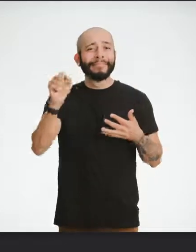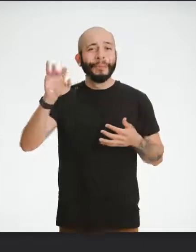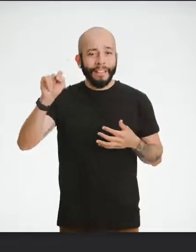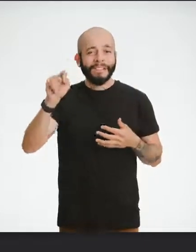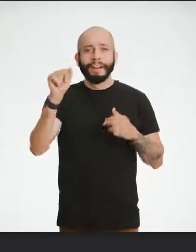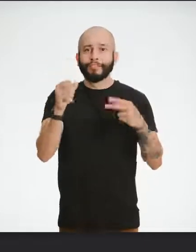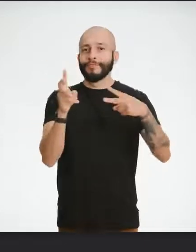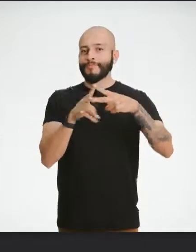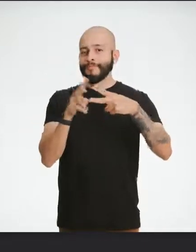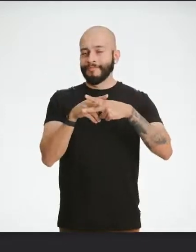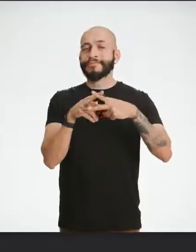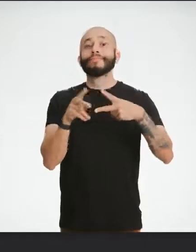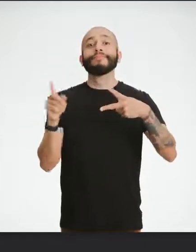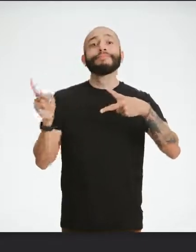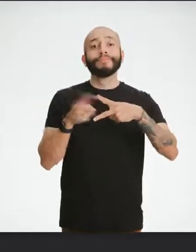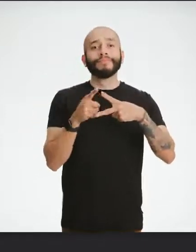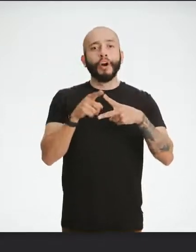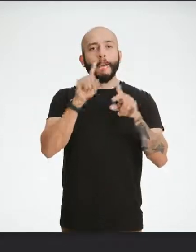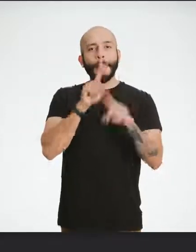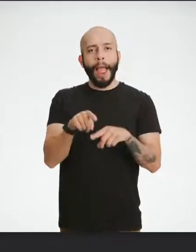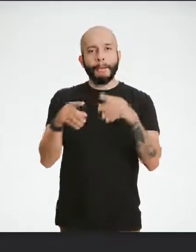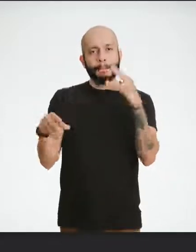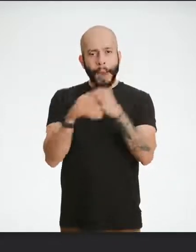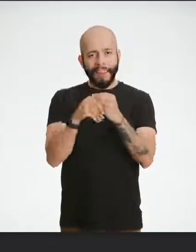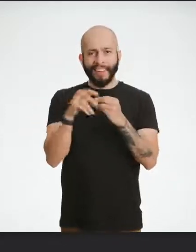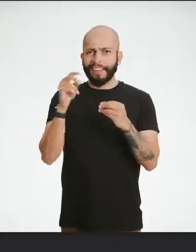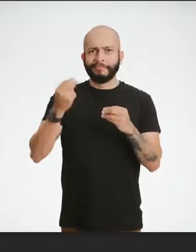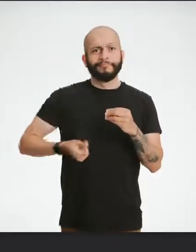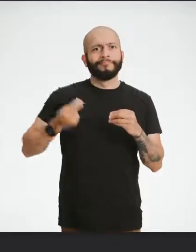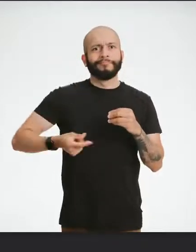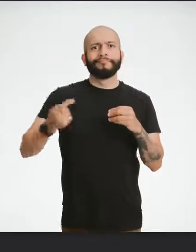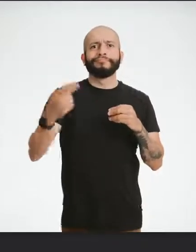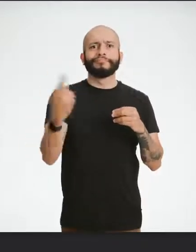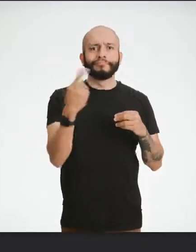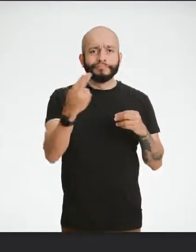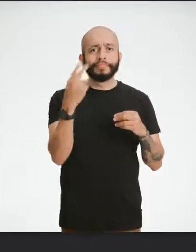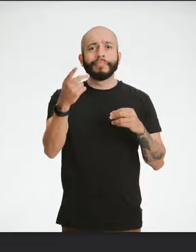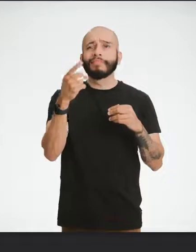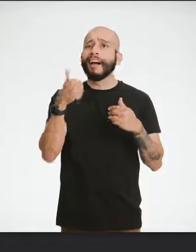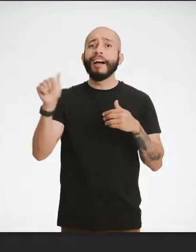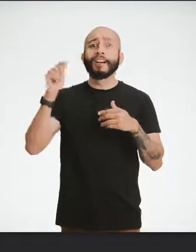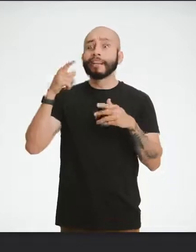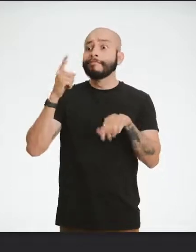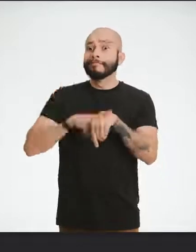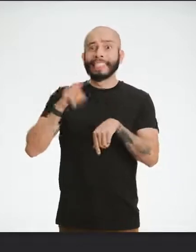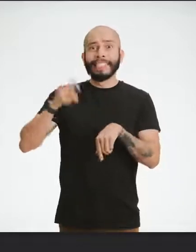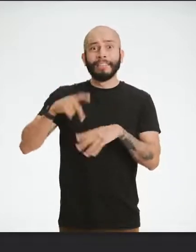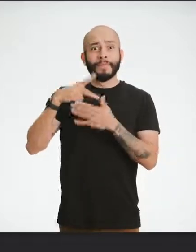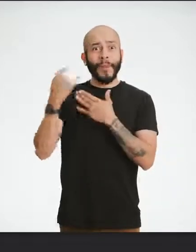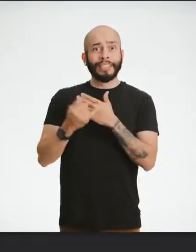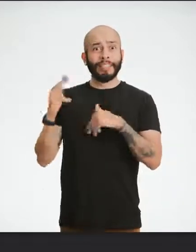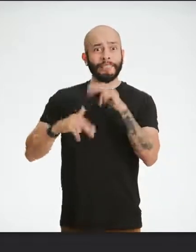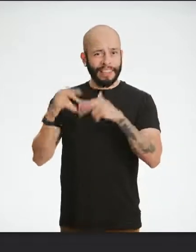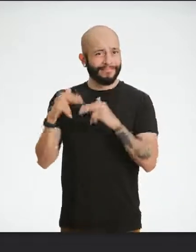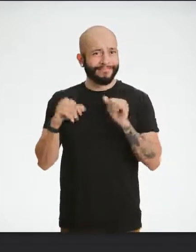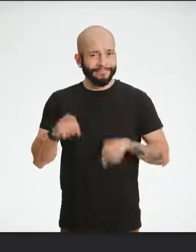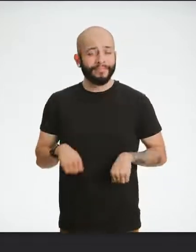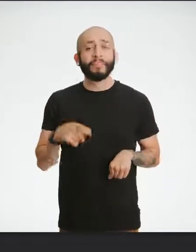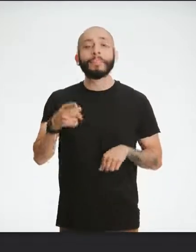And you can do that in two ways. With command plugins that you use on demand, and with build plugins for whenever your project builds.